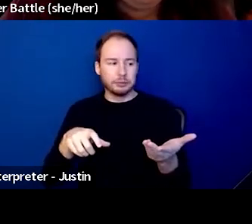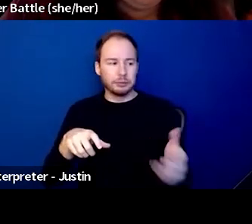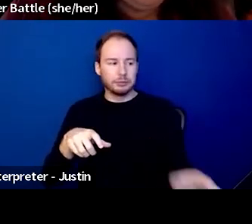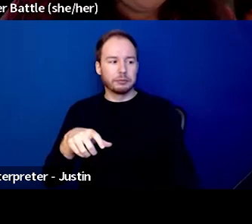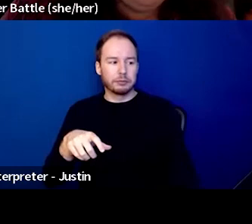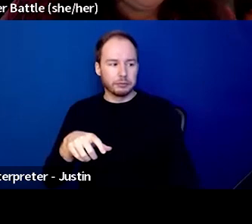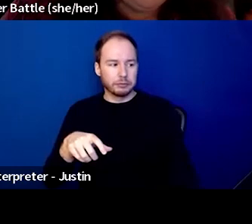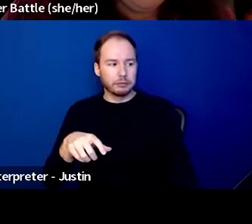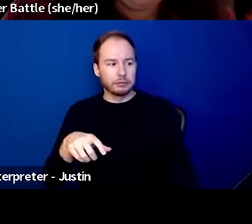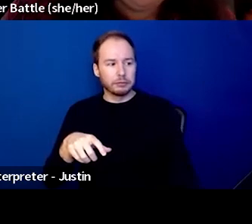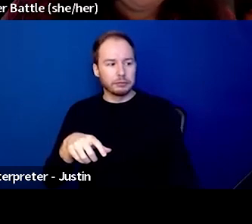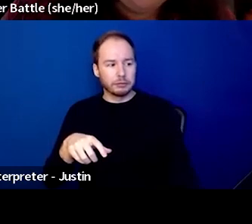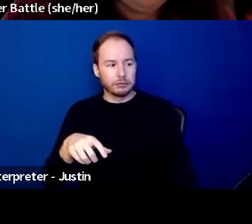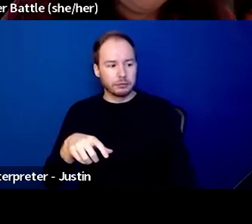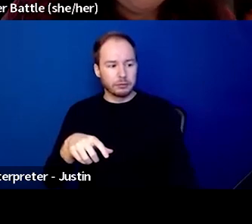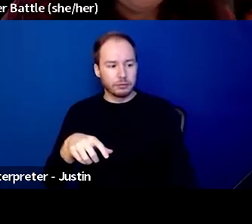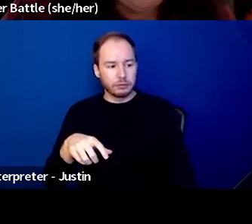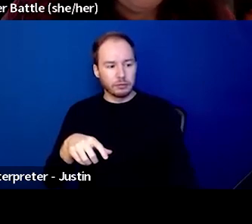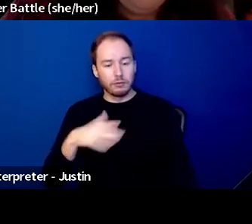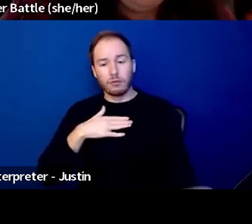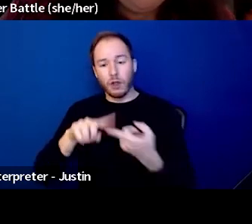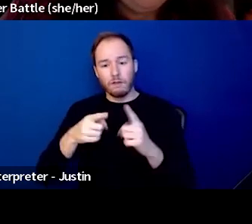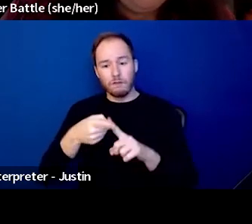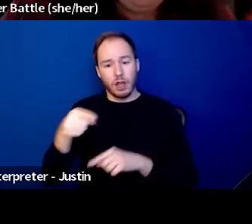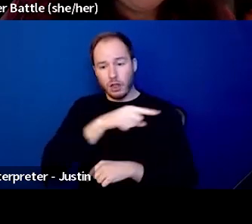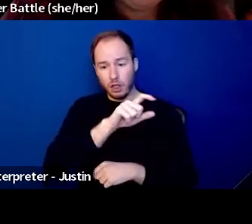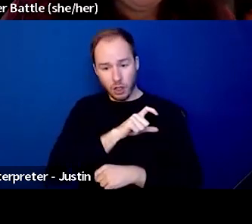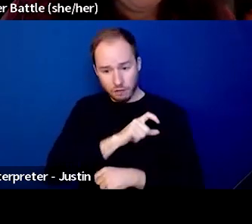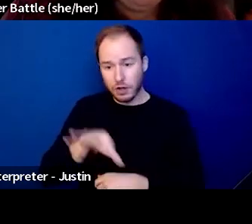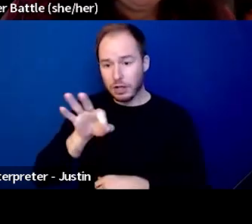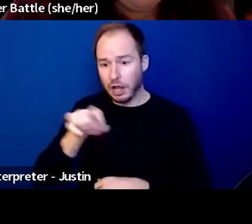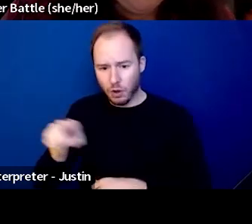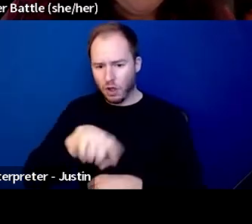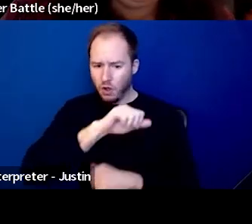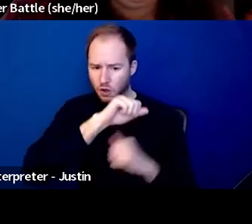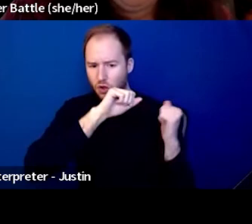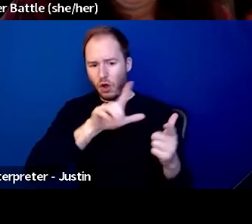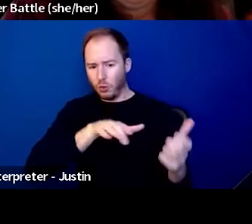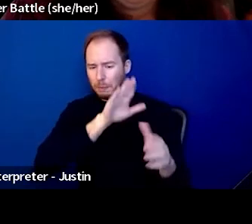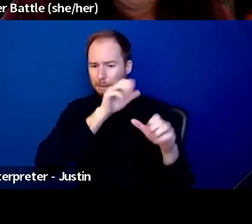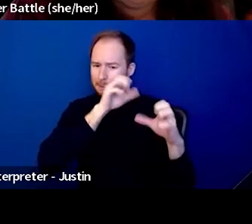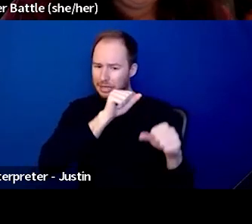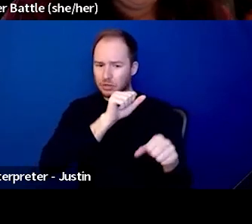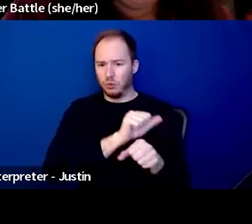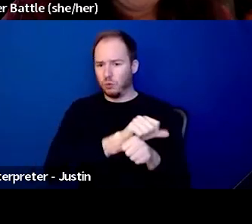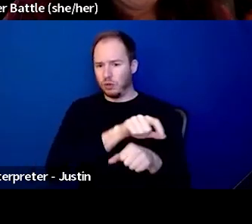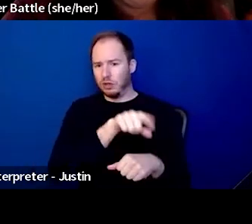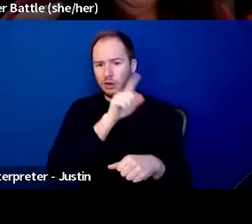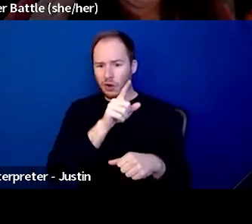Our friends in law enforcement and at 911 centers, they're doing amazing work, but they're having to move closer to us